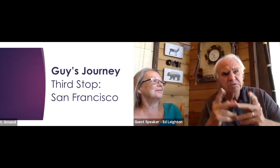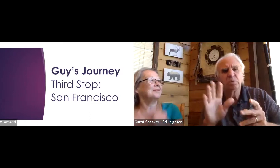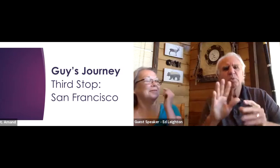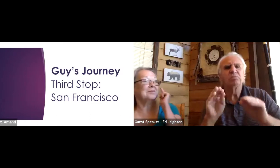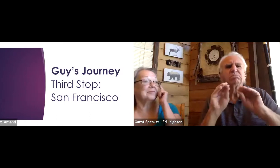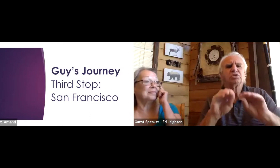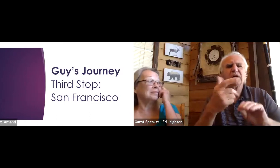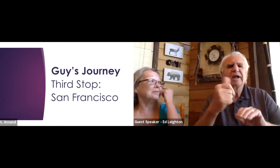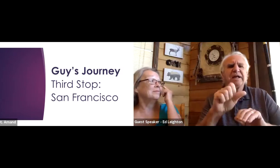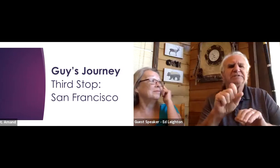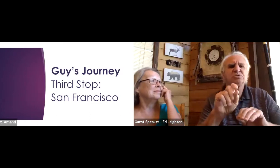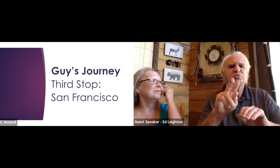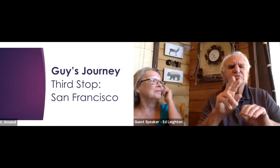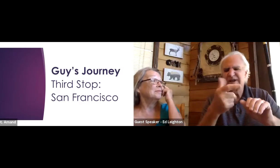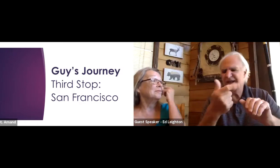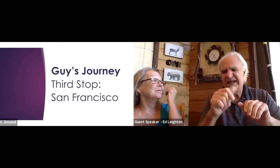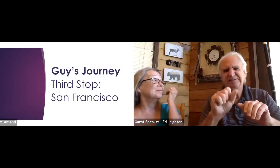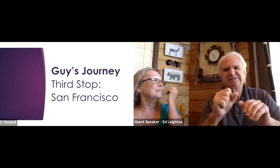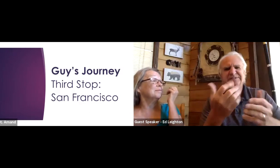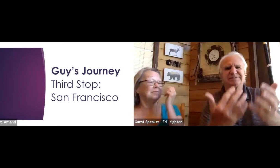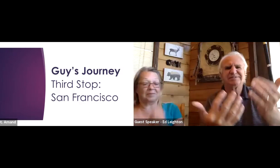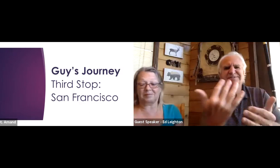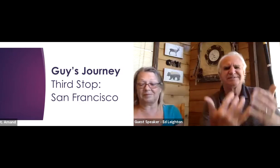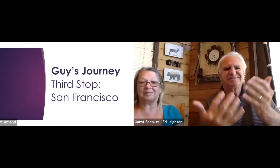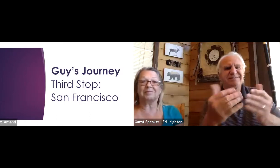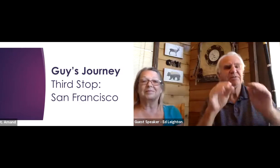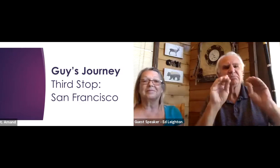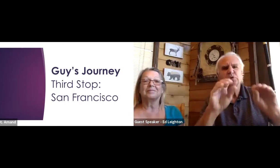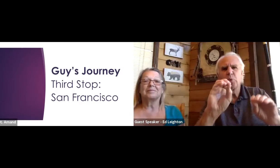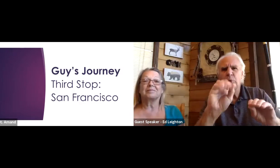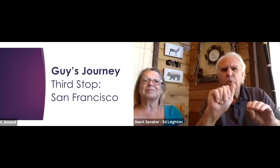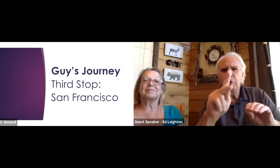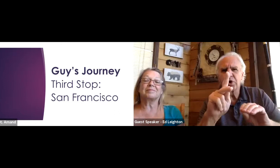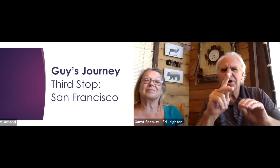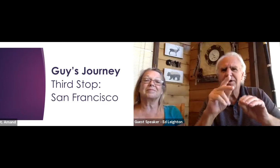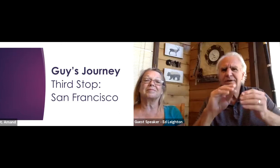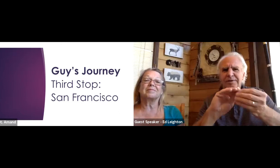One example was we had a red-brick fireplace, and he took that all down and I was like,